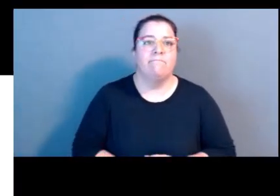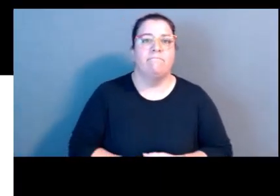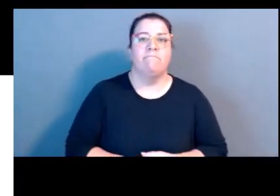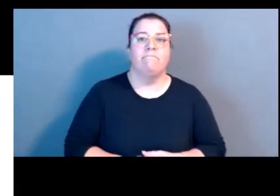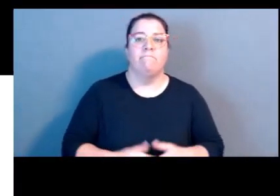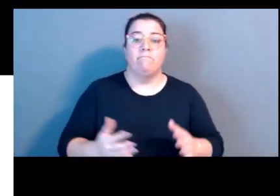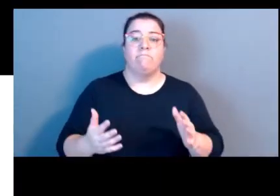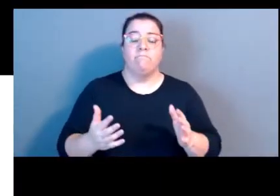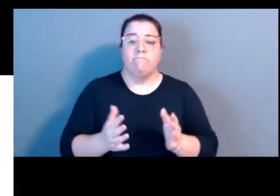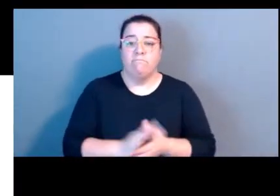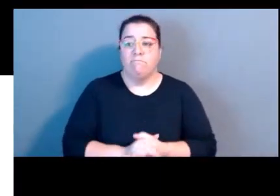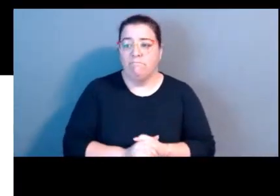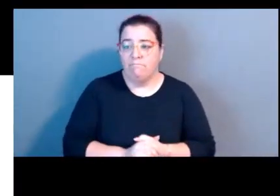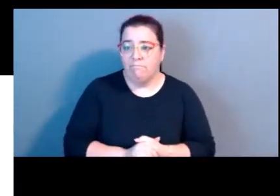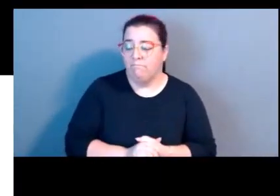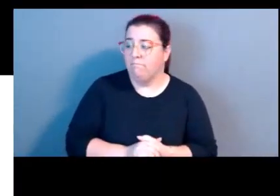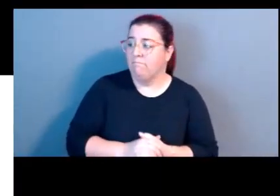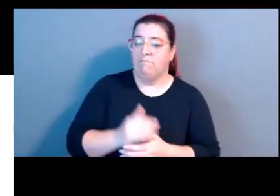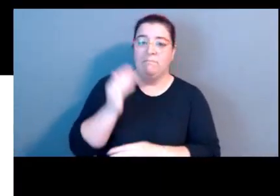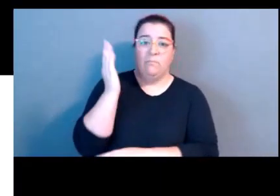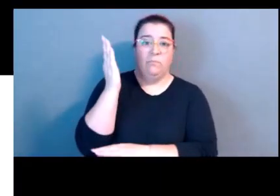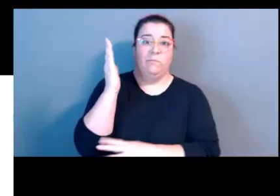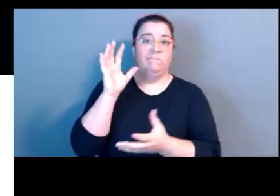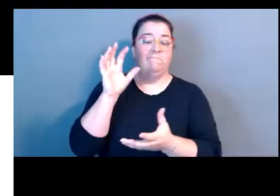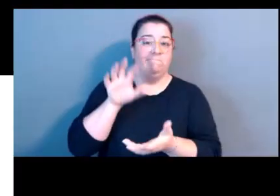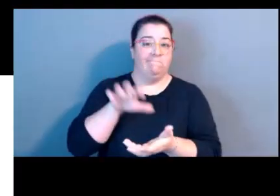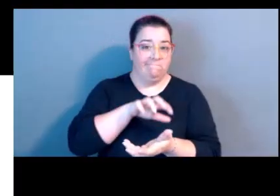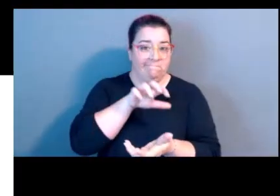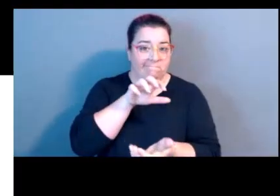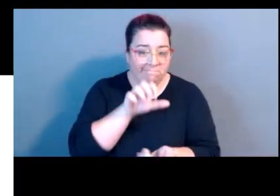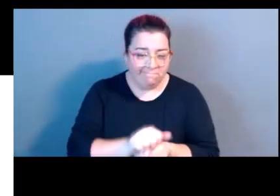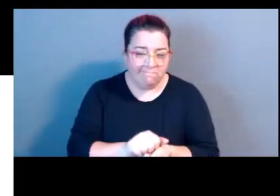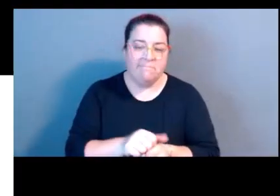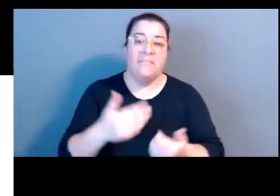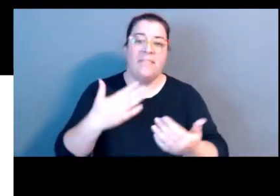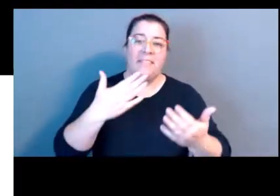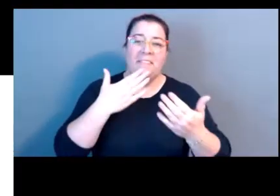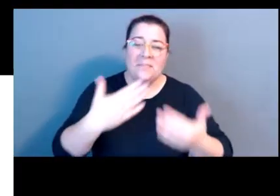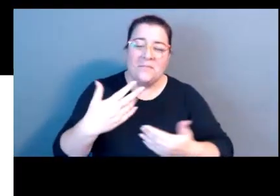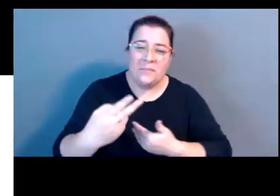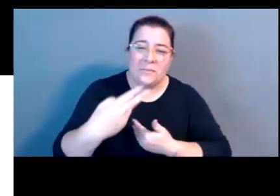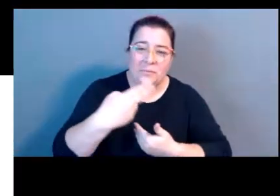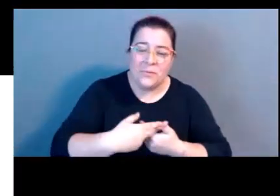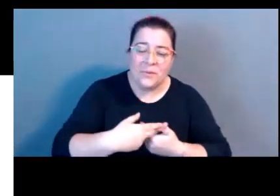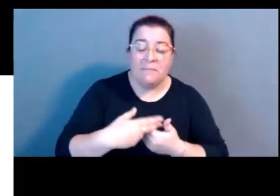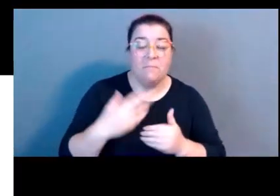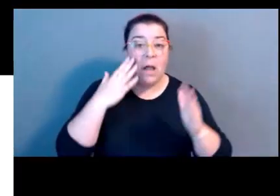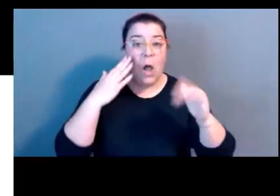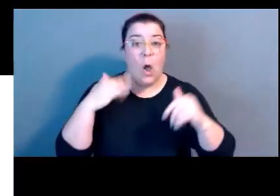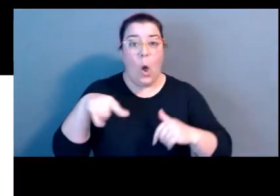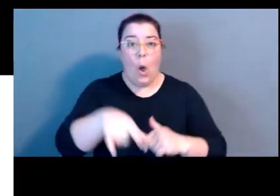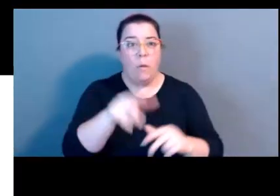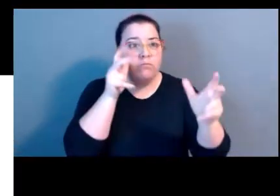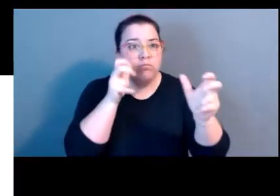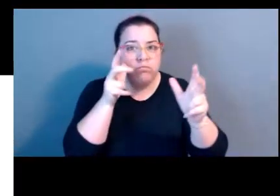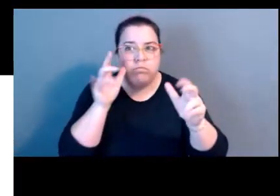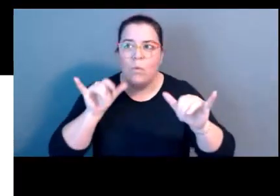This concludes our presentation. Thank you so much for joining us today. We hope you found this information useful.